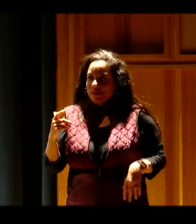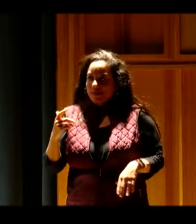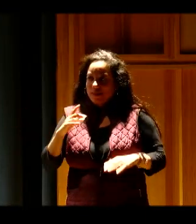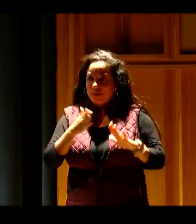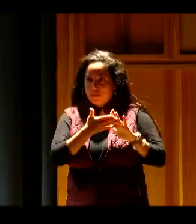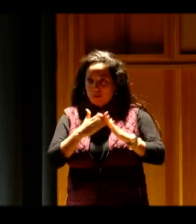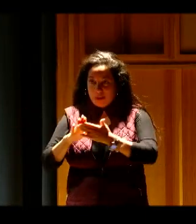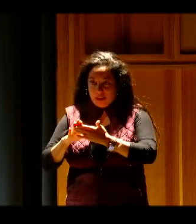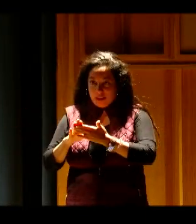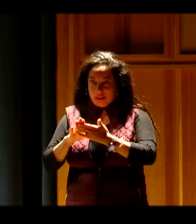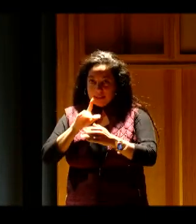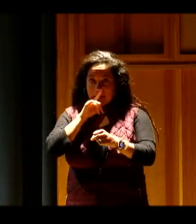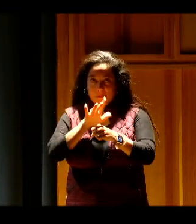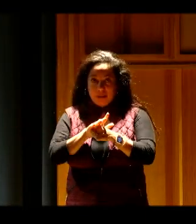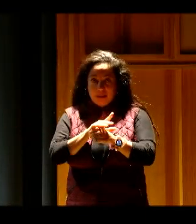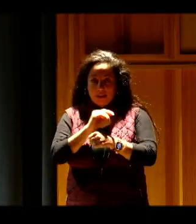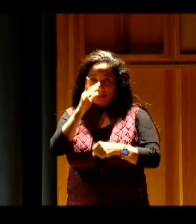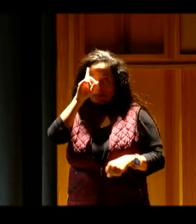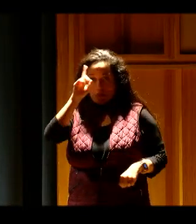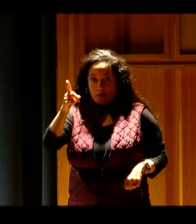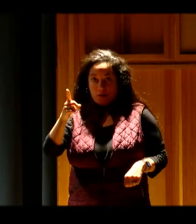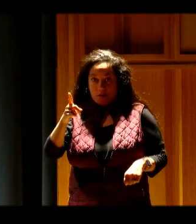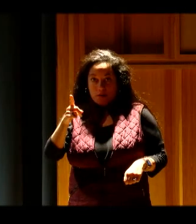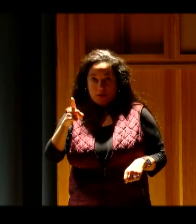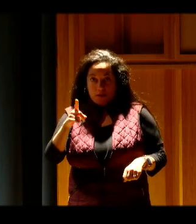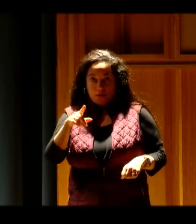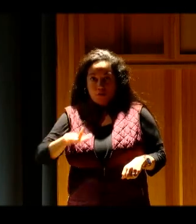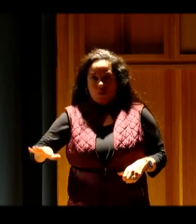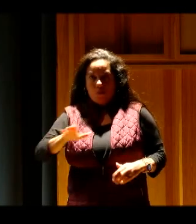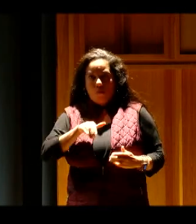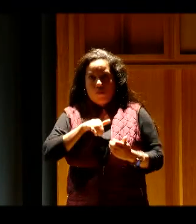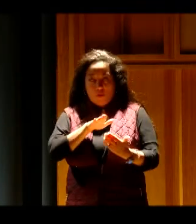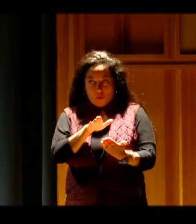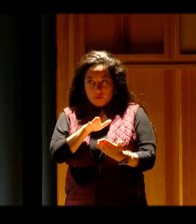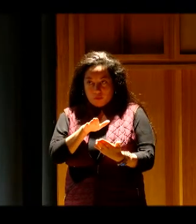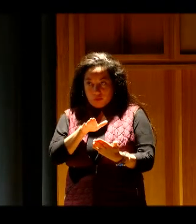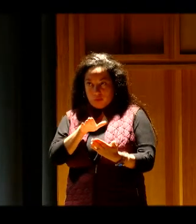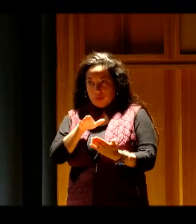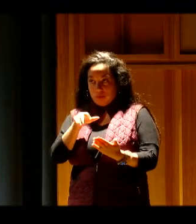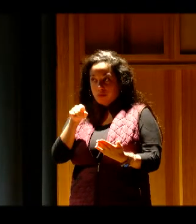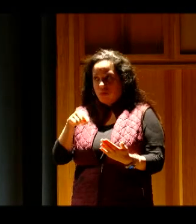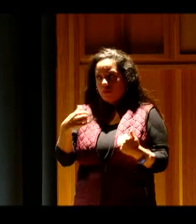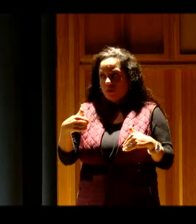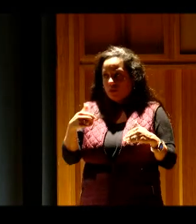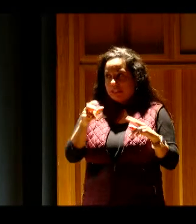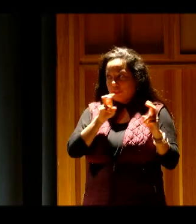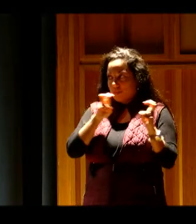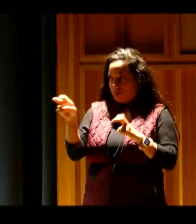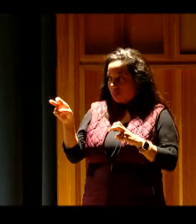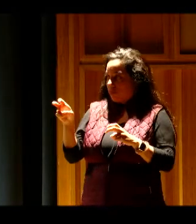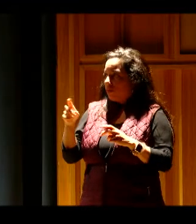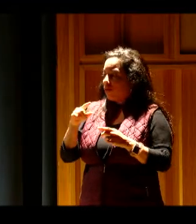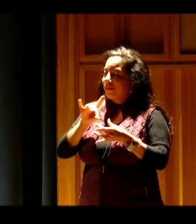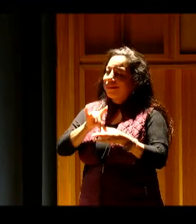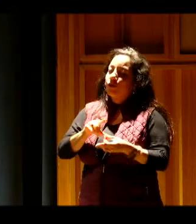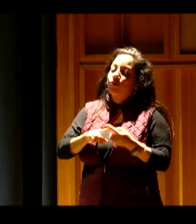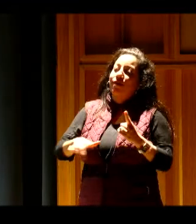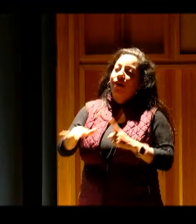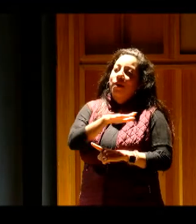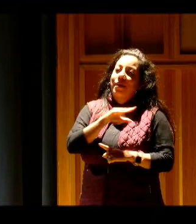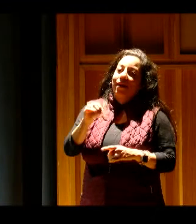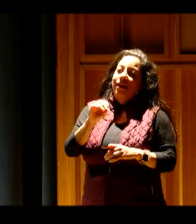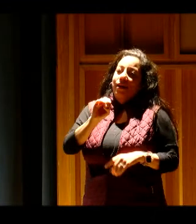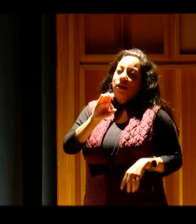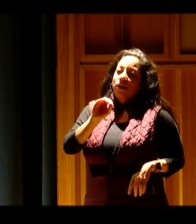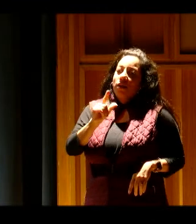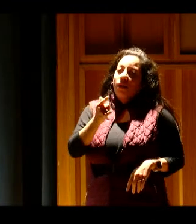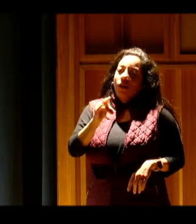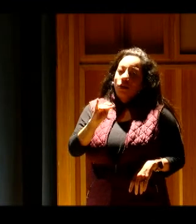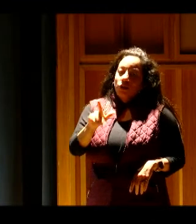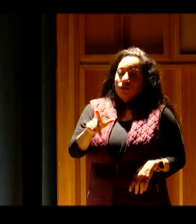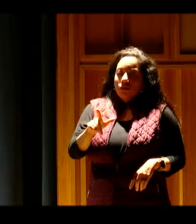as committed and smart in your approach to this extraordinary issue around a climate an ecological crisis, as you all are.